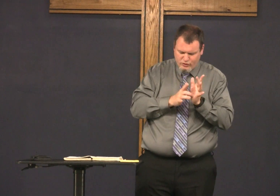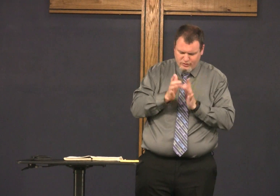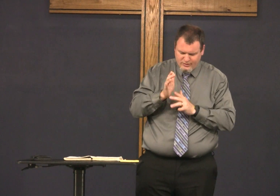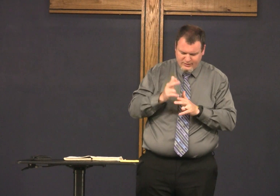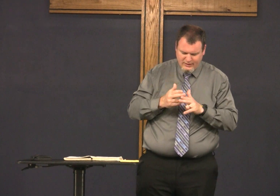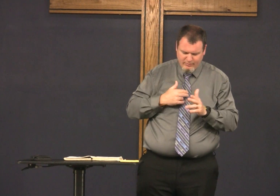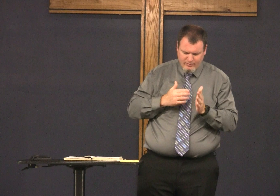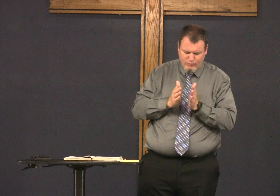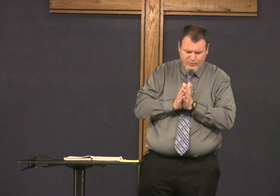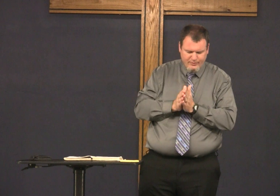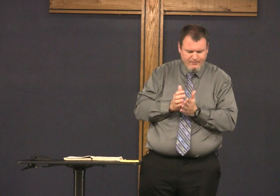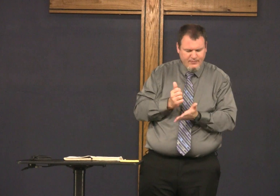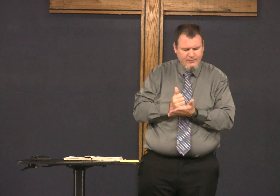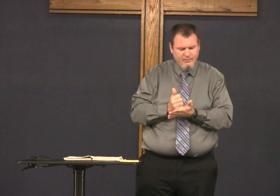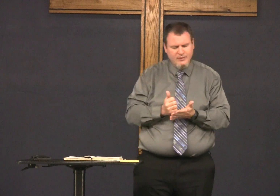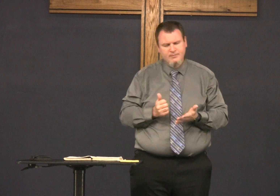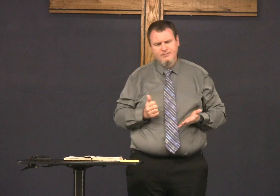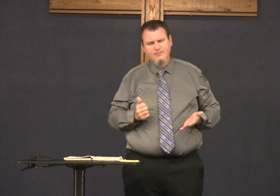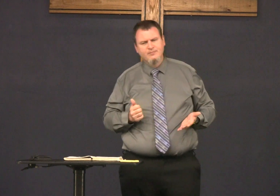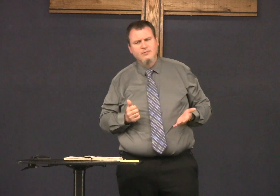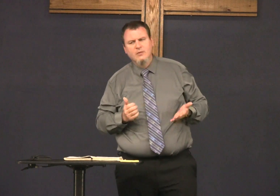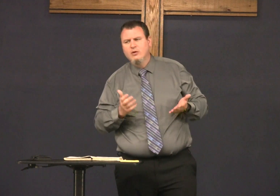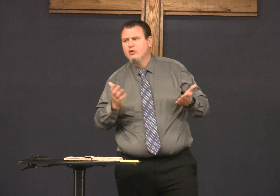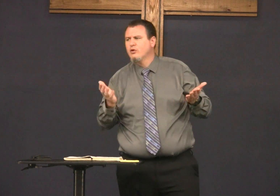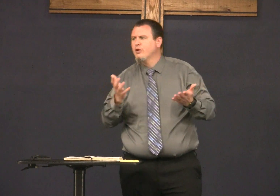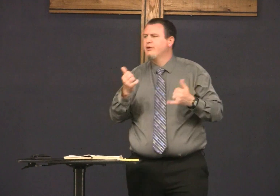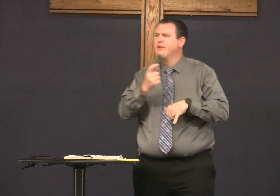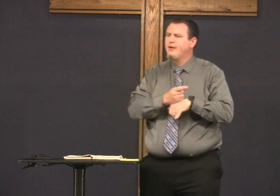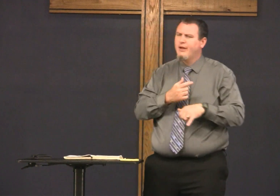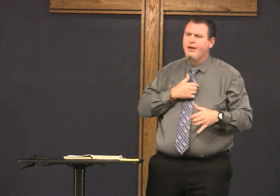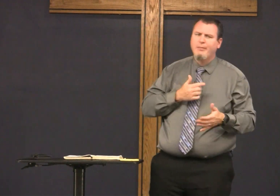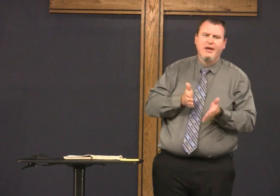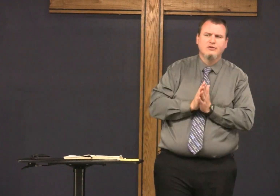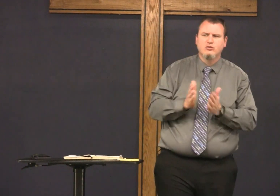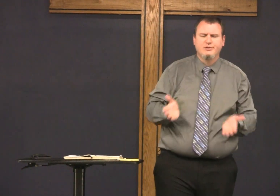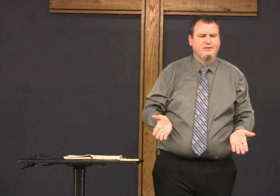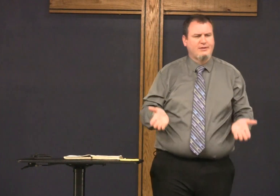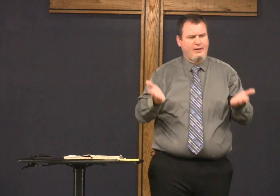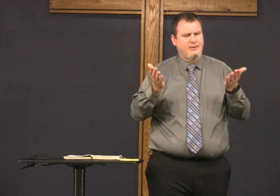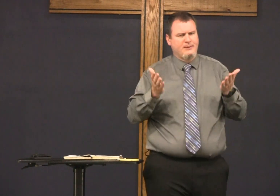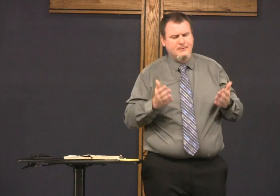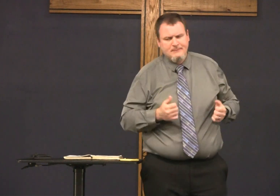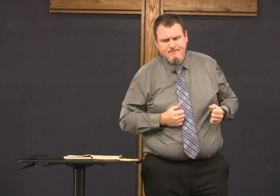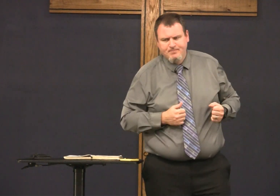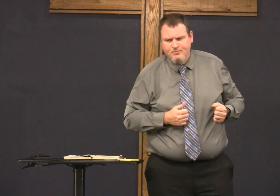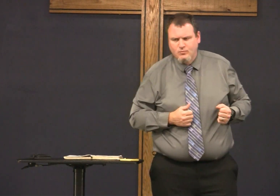thank you Jesus for your word it's in your name we pray amen so I'm asking you to stand this morning